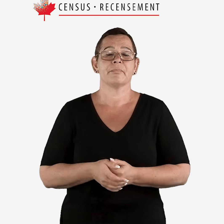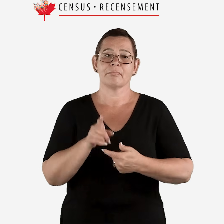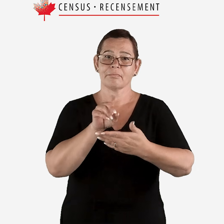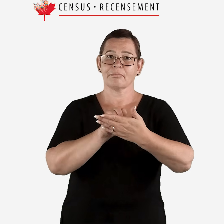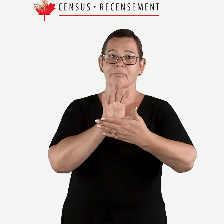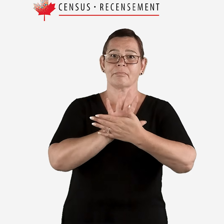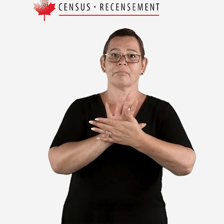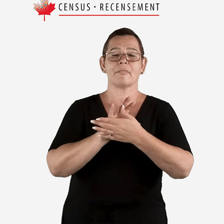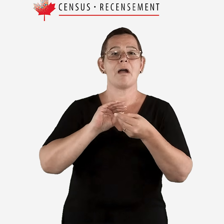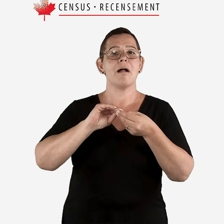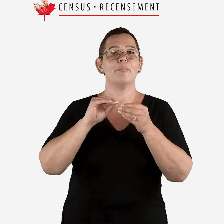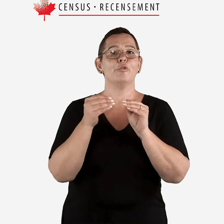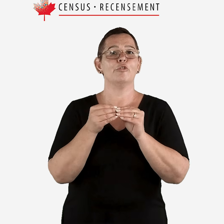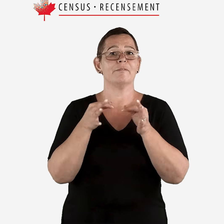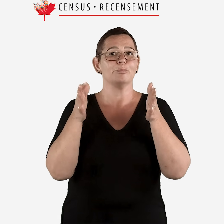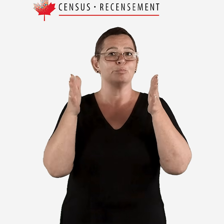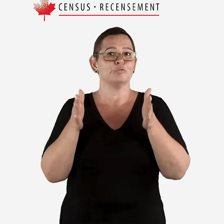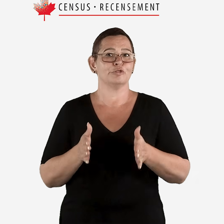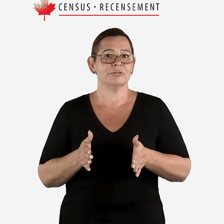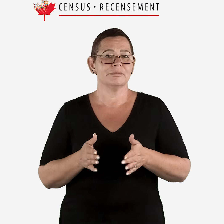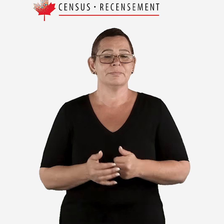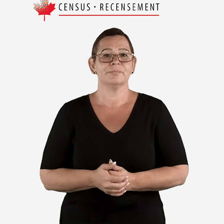Write-in field: Number of persons